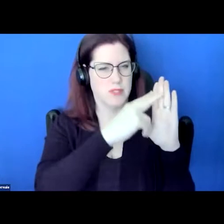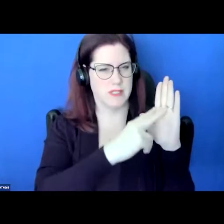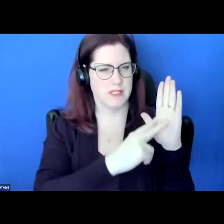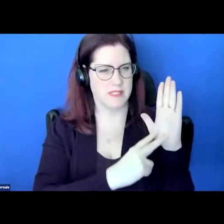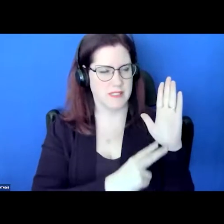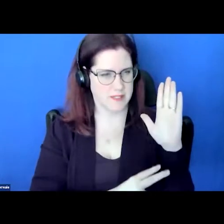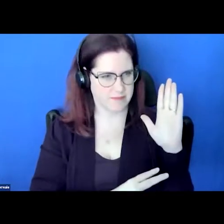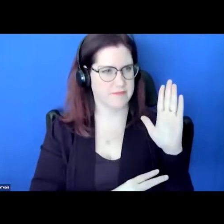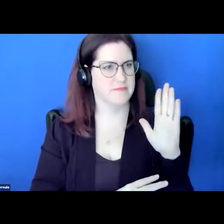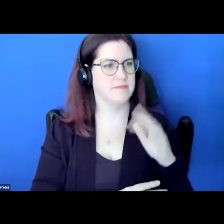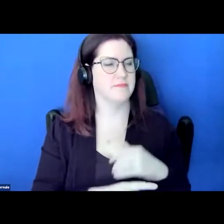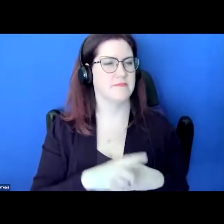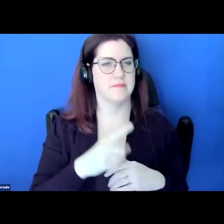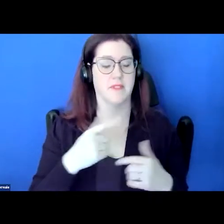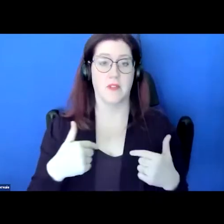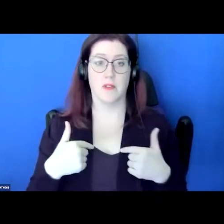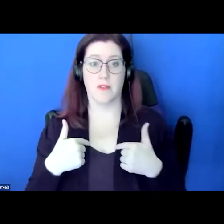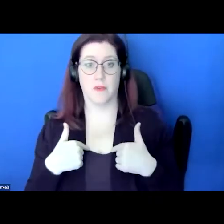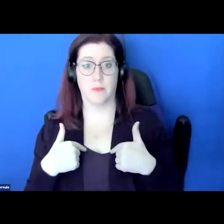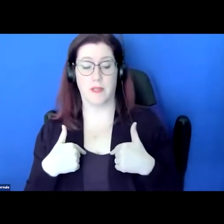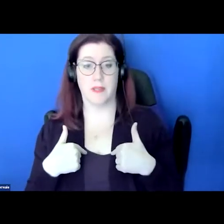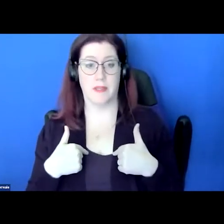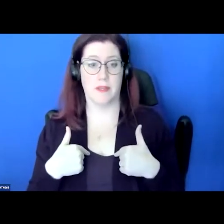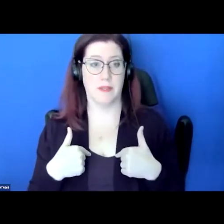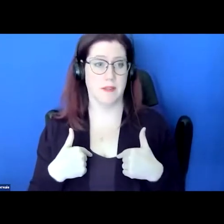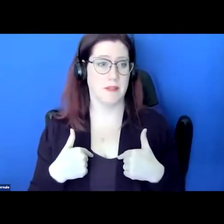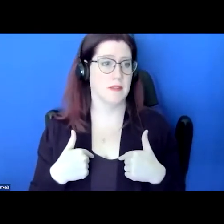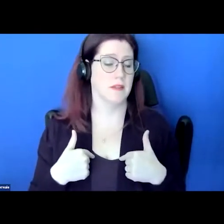but for me when I'm traveling